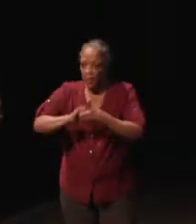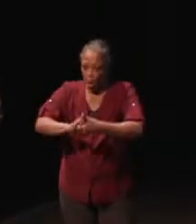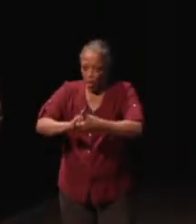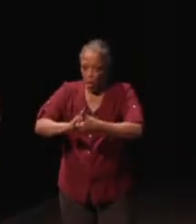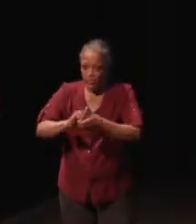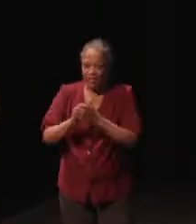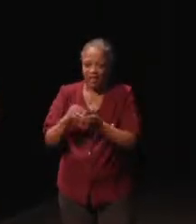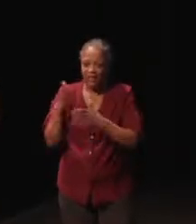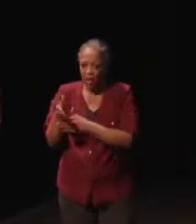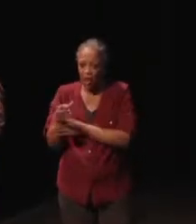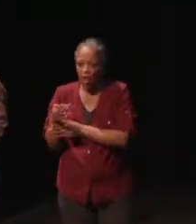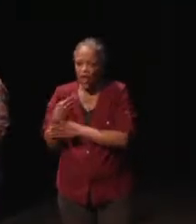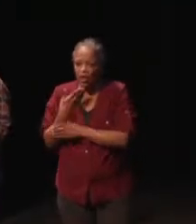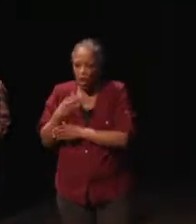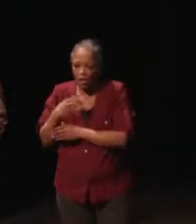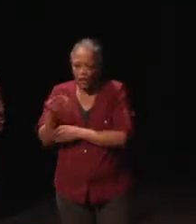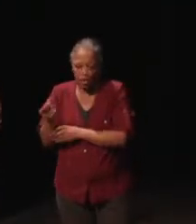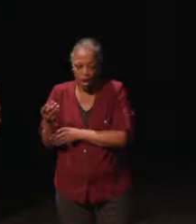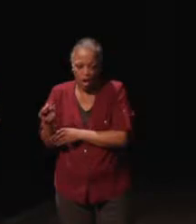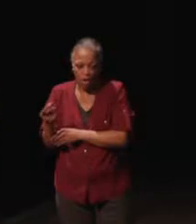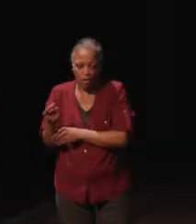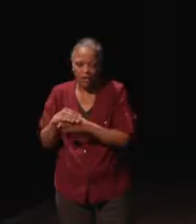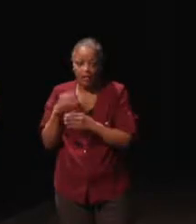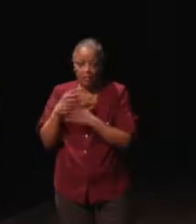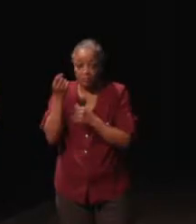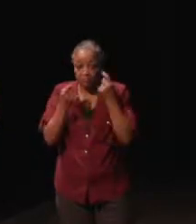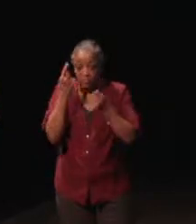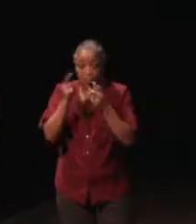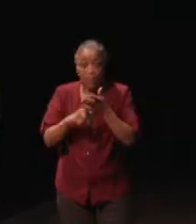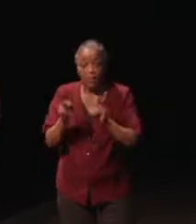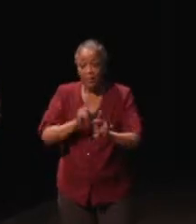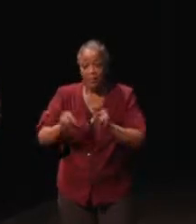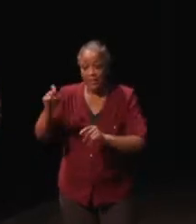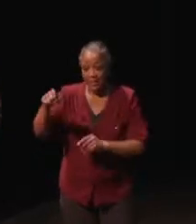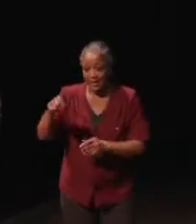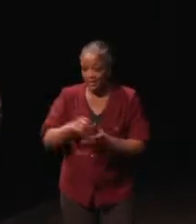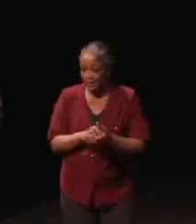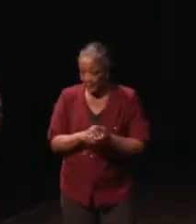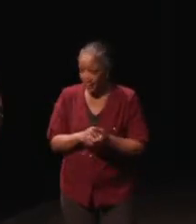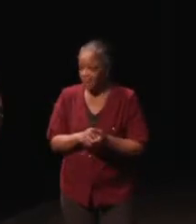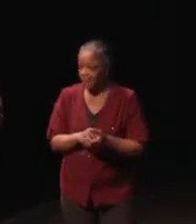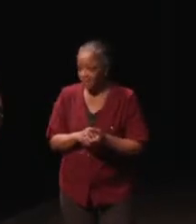Naughty Dog the opportunity to understand what people needed.